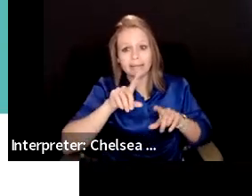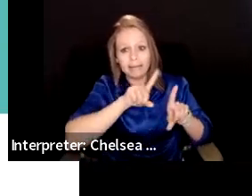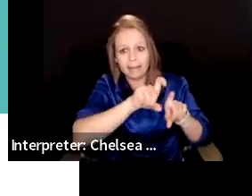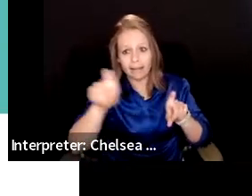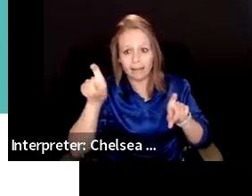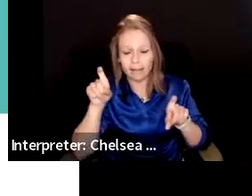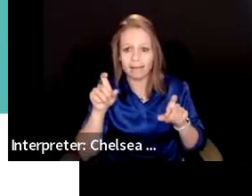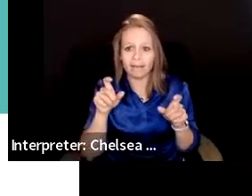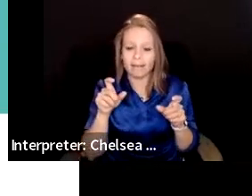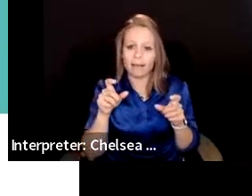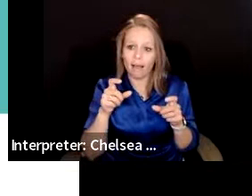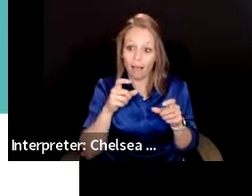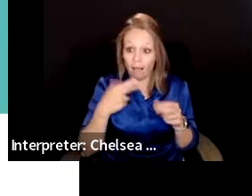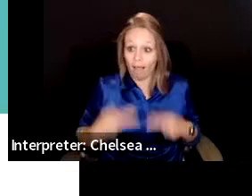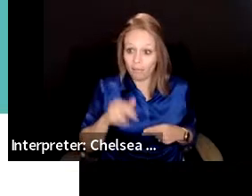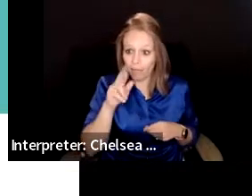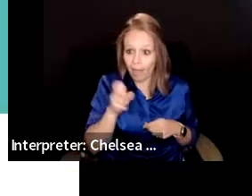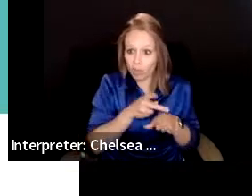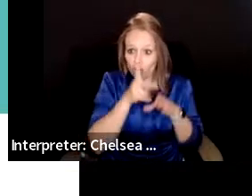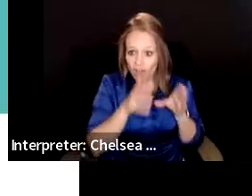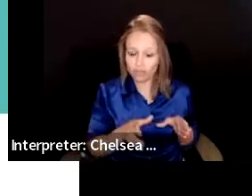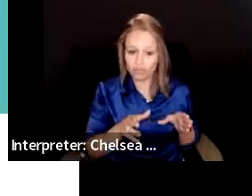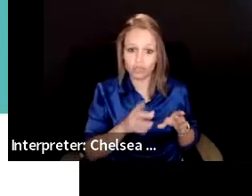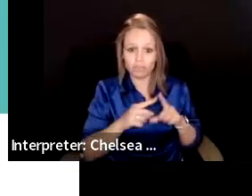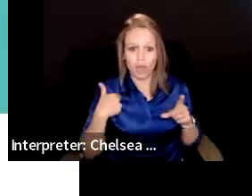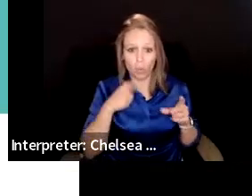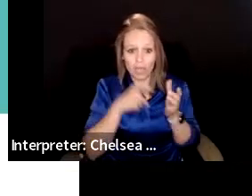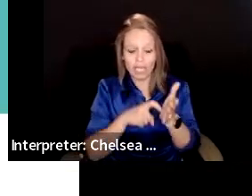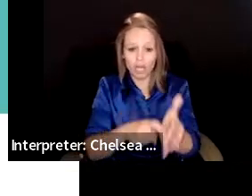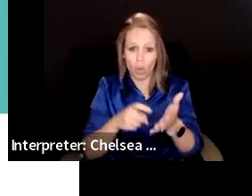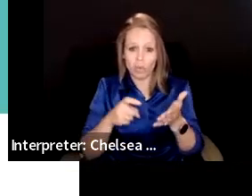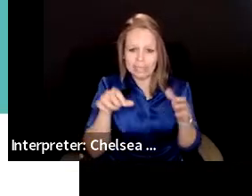I wanted to point out that we thought